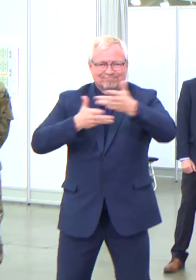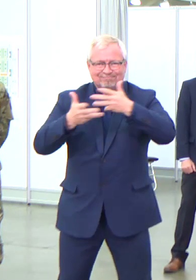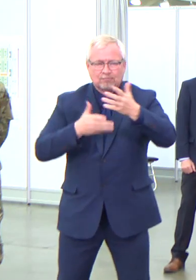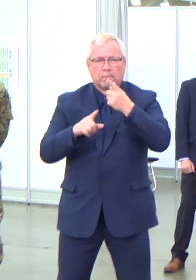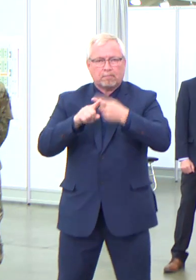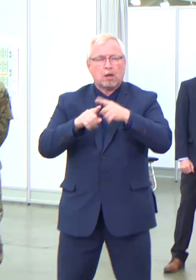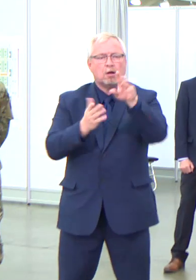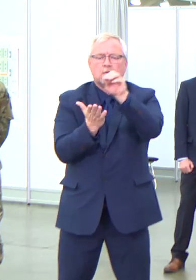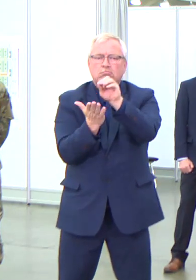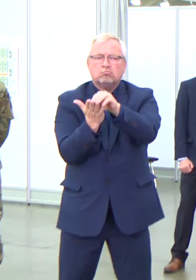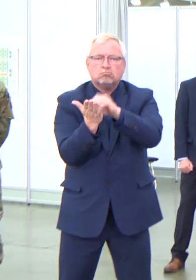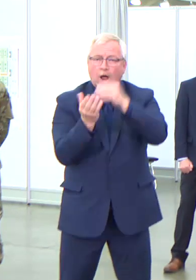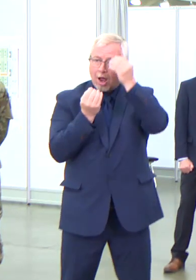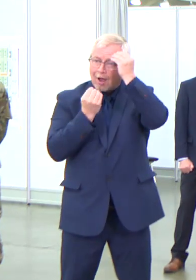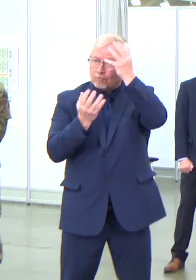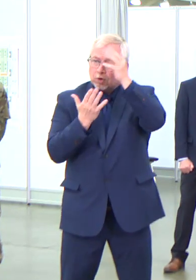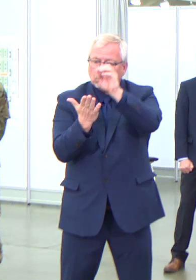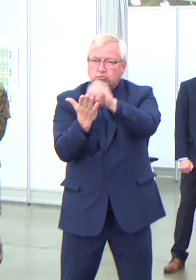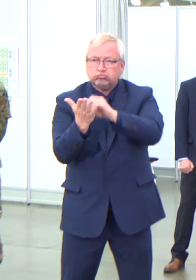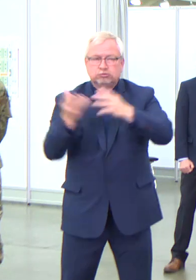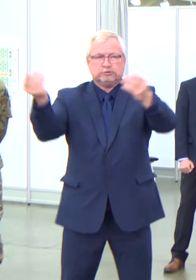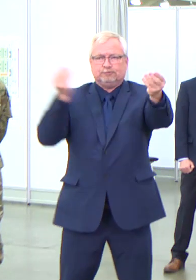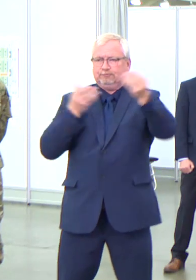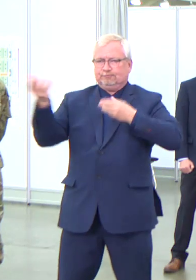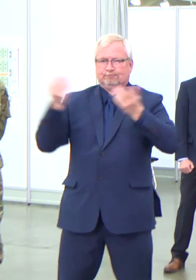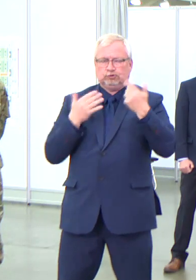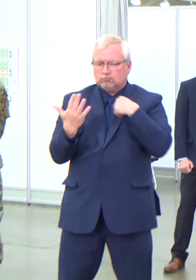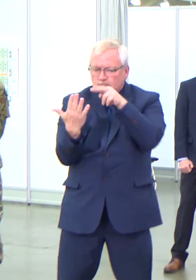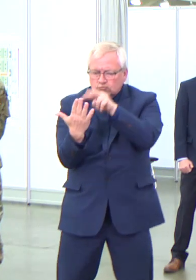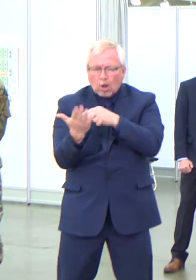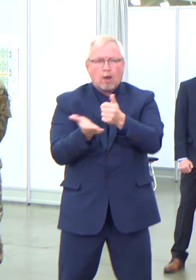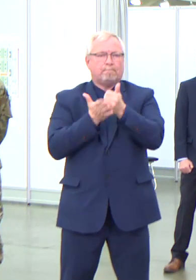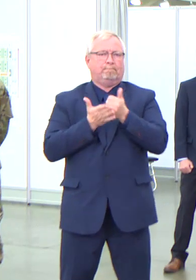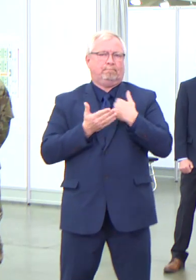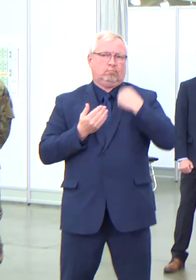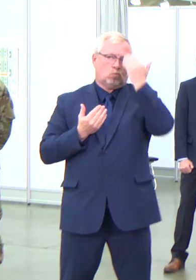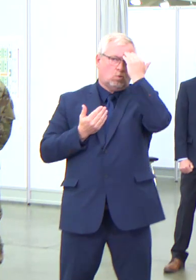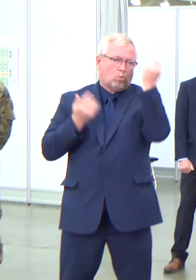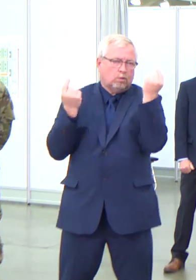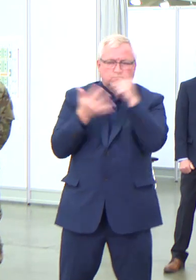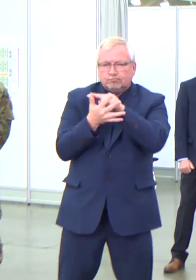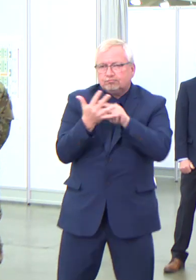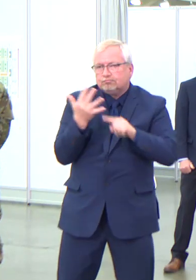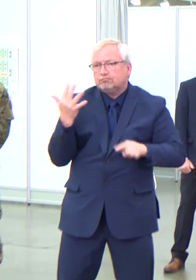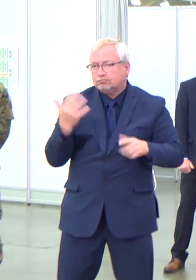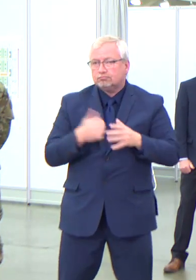on the Maryland Department of Health website, I have directed them to publish everything that